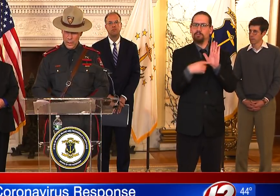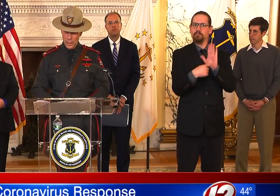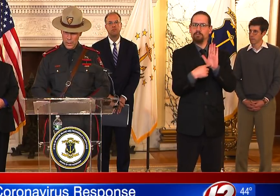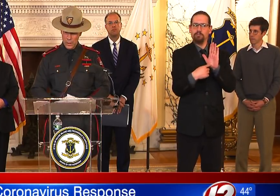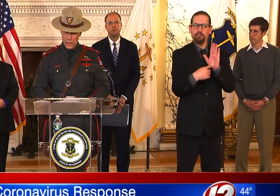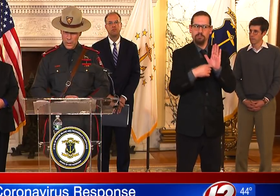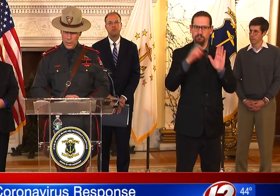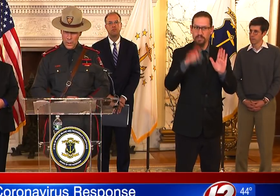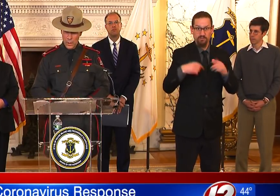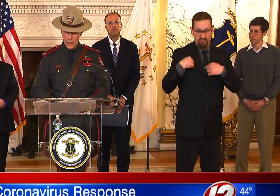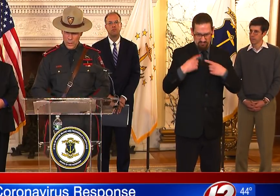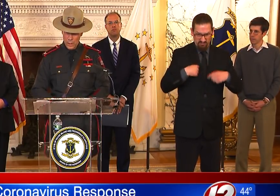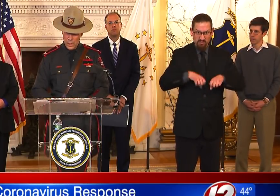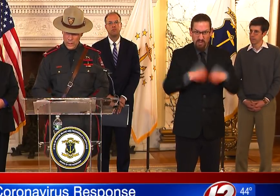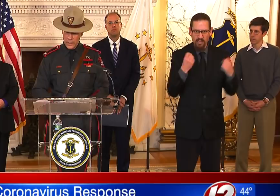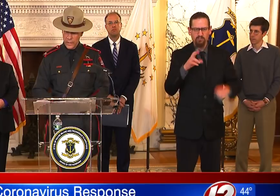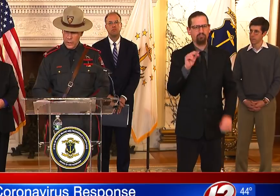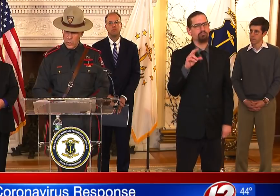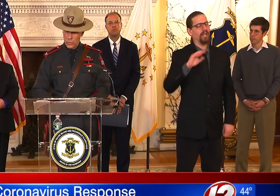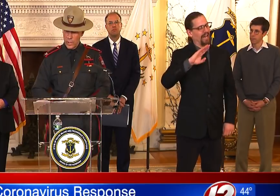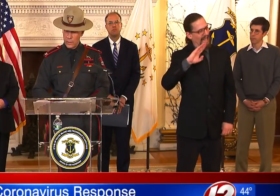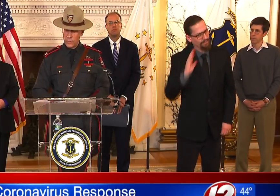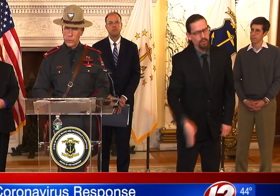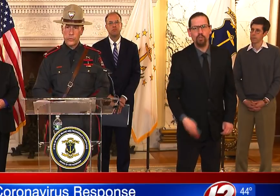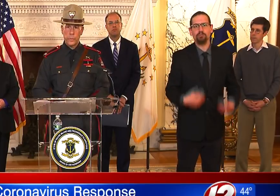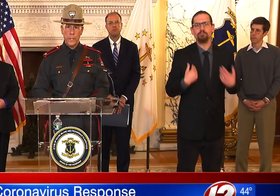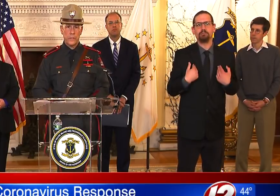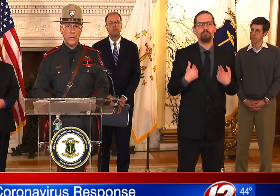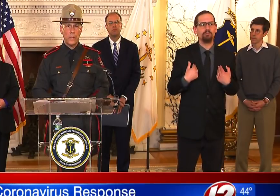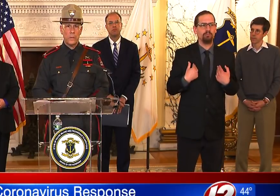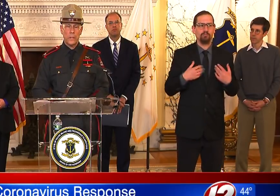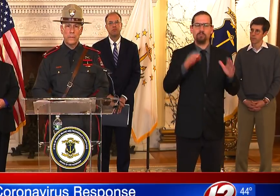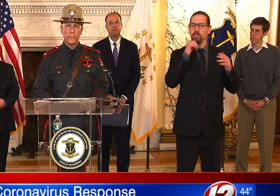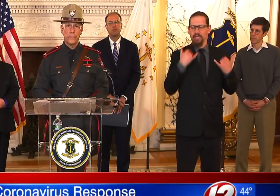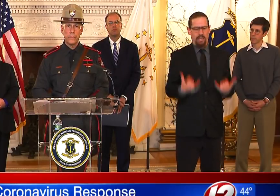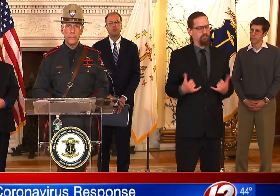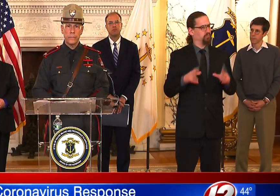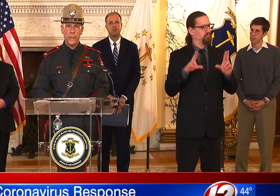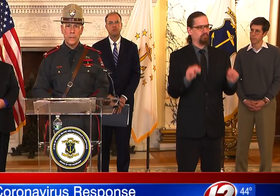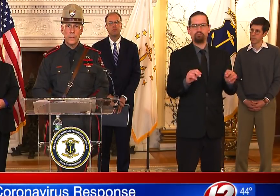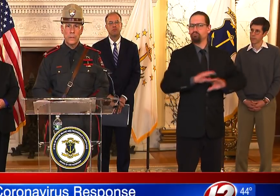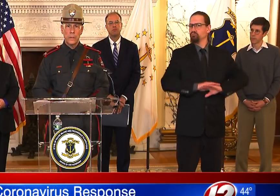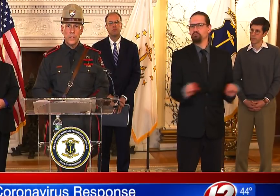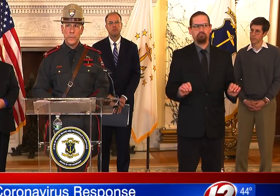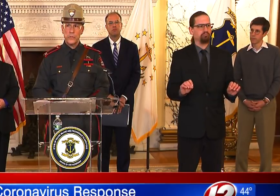STATEROOM OR -- SWORN IN AS A RHODE ISLAND STATE TROOPER, I TOOK AN OATH TO PROTECT THE CONSTITUTION. I HAVE NEVER VIOLATED THAT OATH